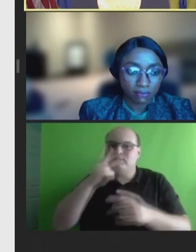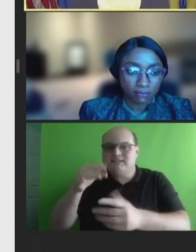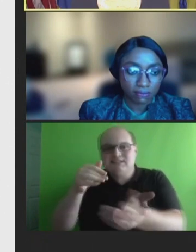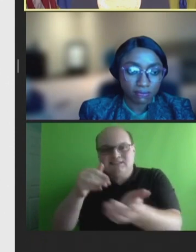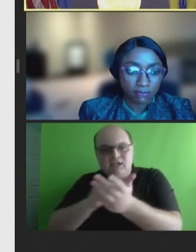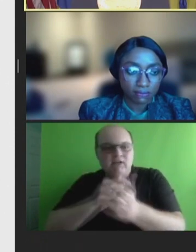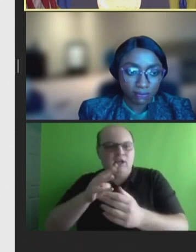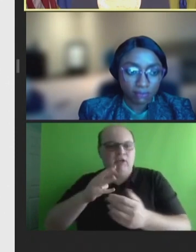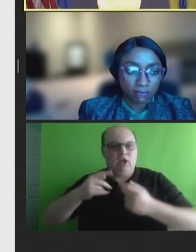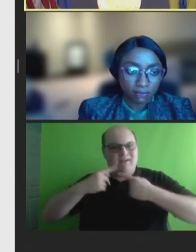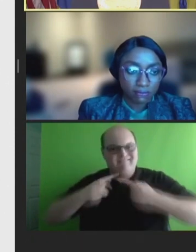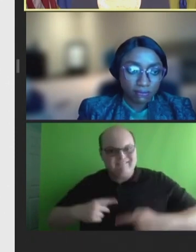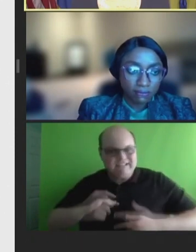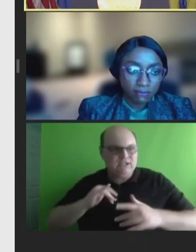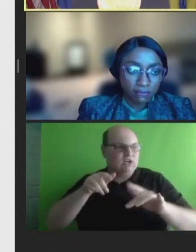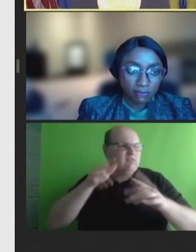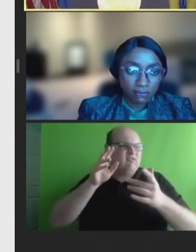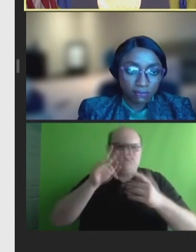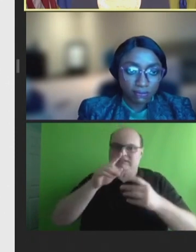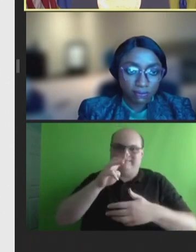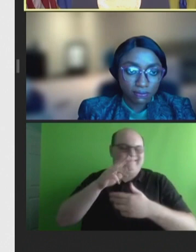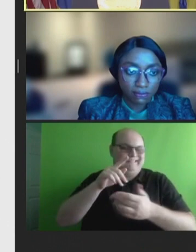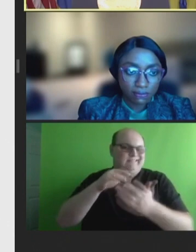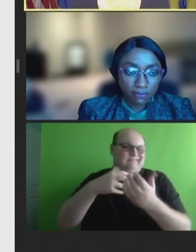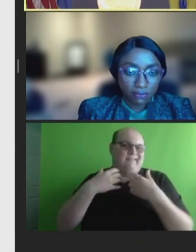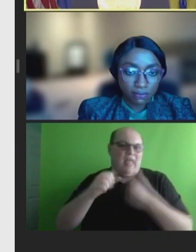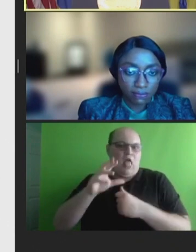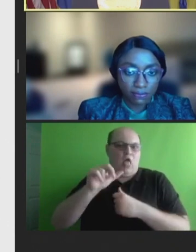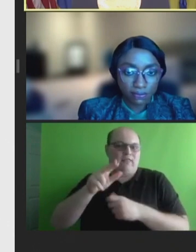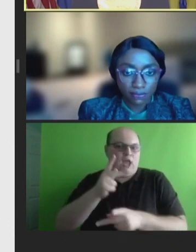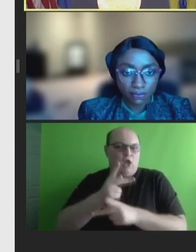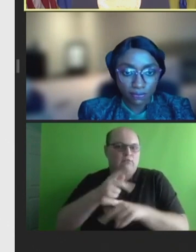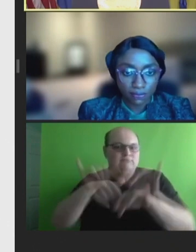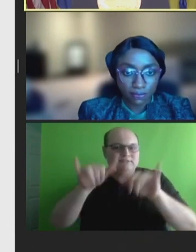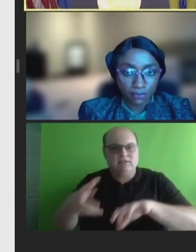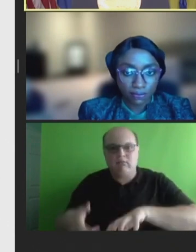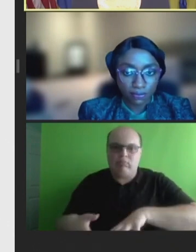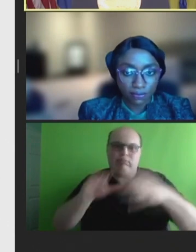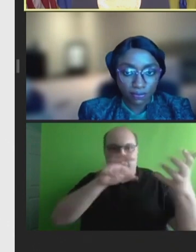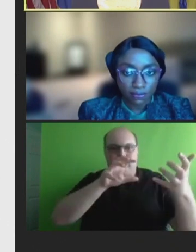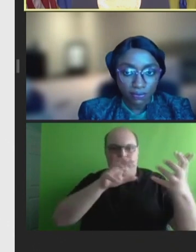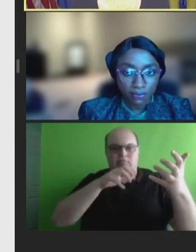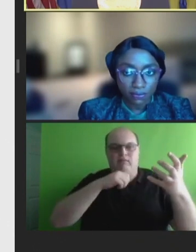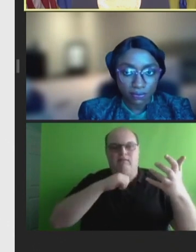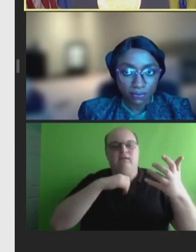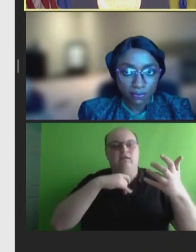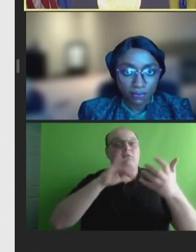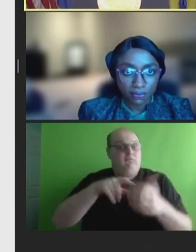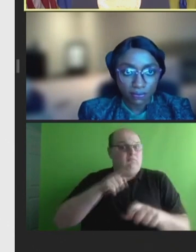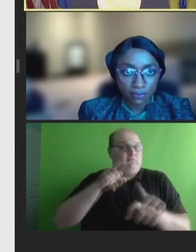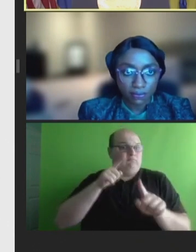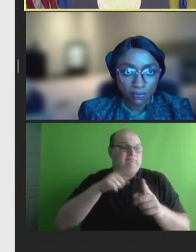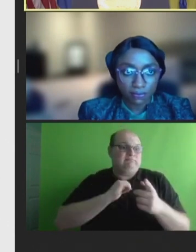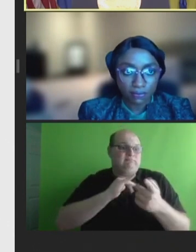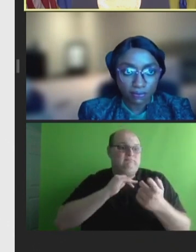a disruption in the healthcare system. And so, we started at that point or likely before, but